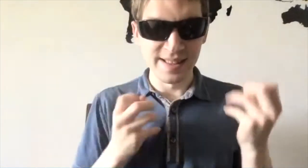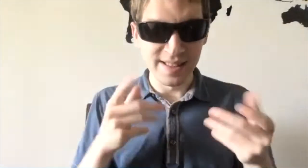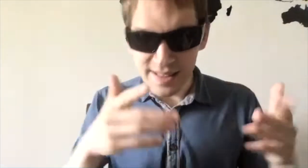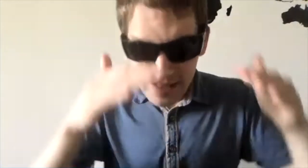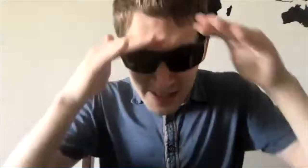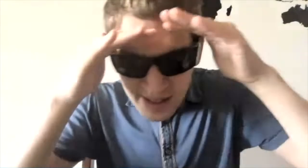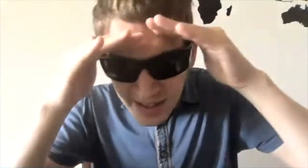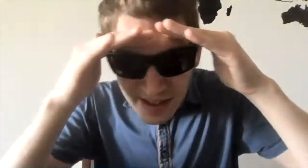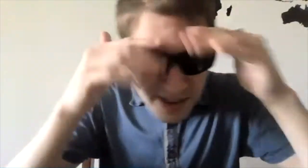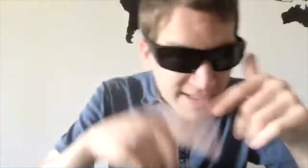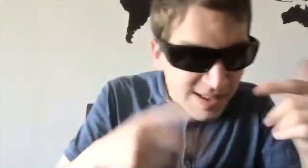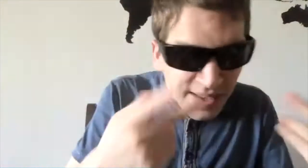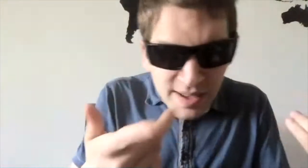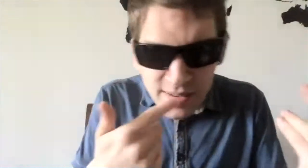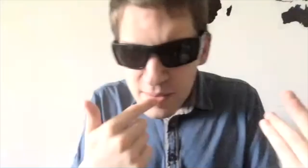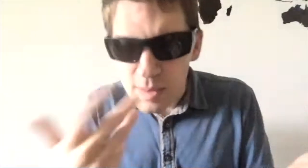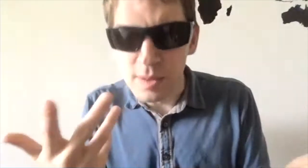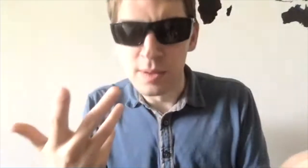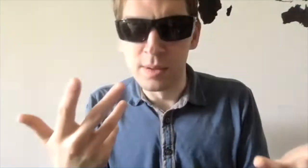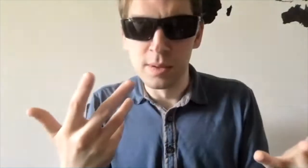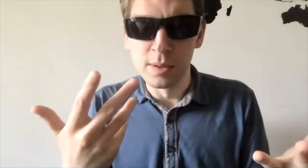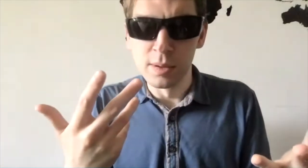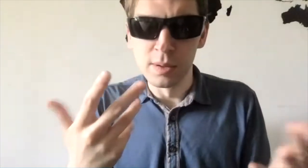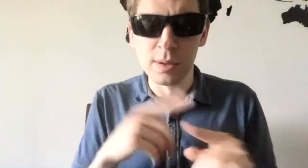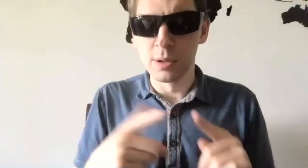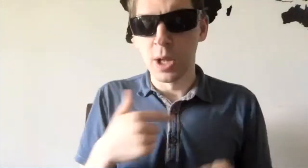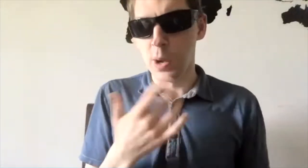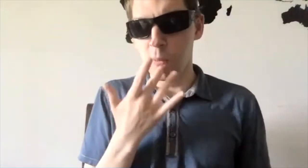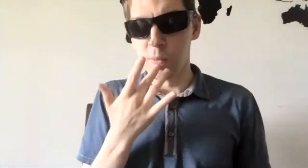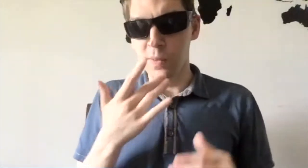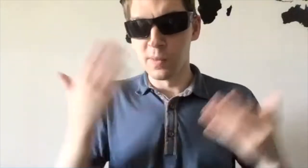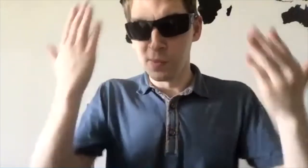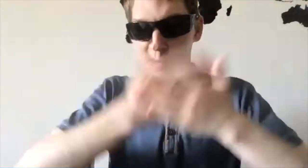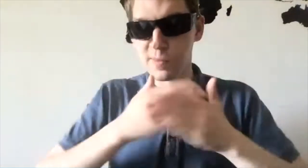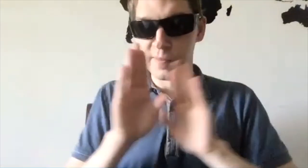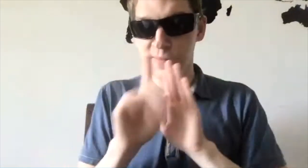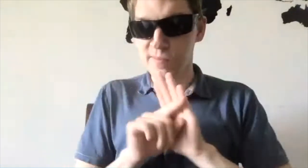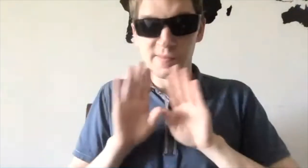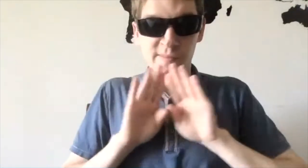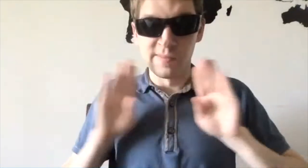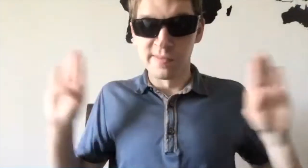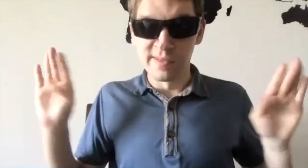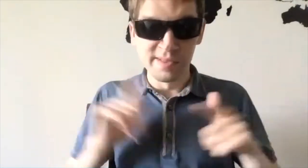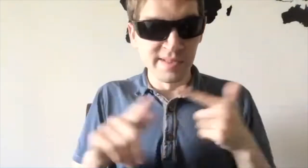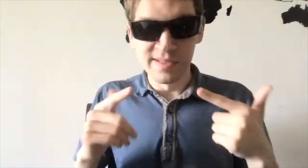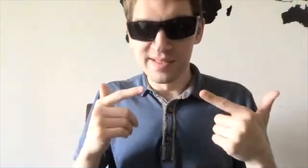window, if it's shady: that'll affect what I can or cannot see. So that's something very important.